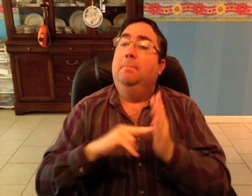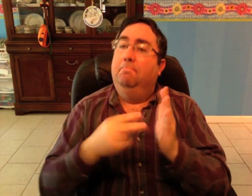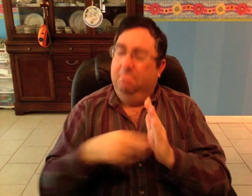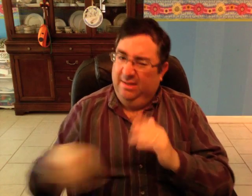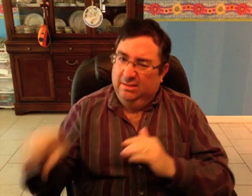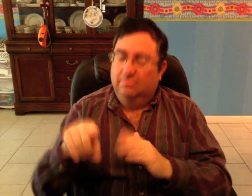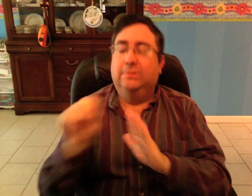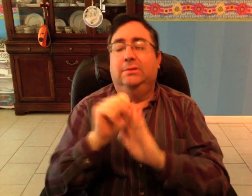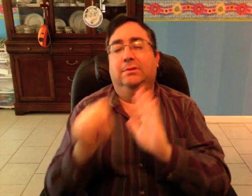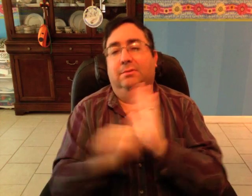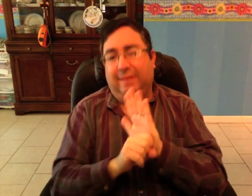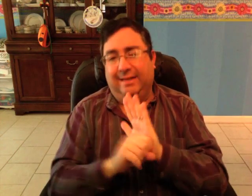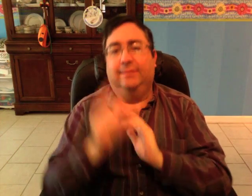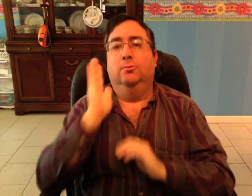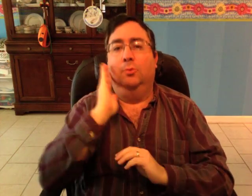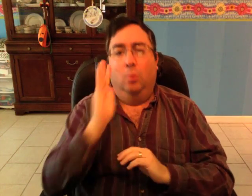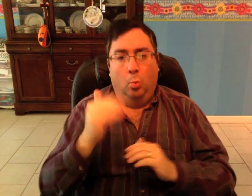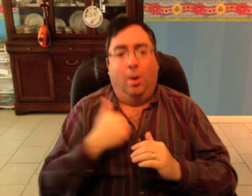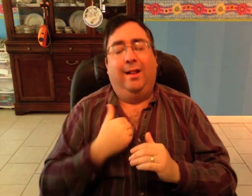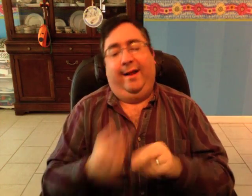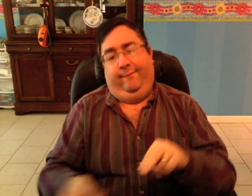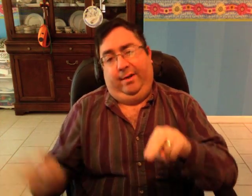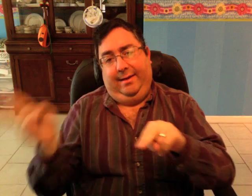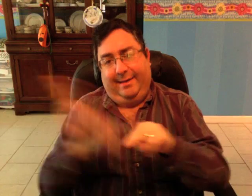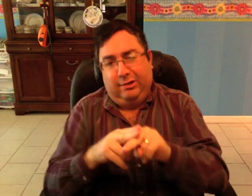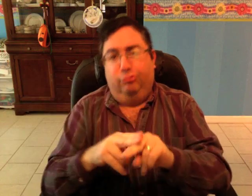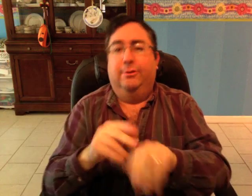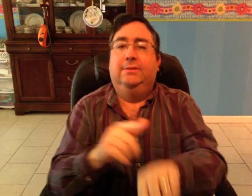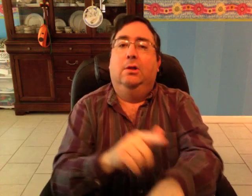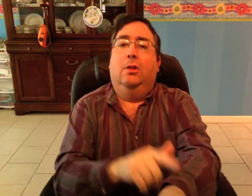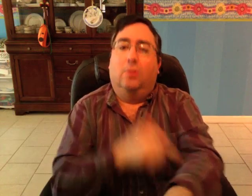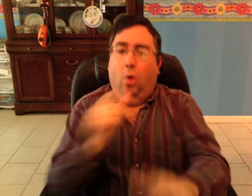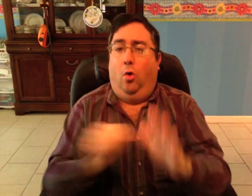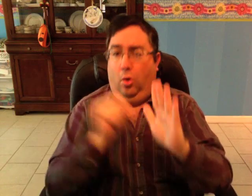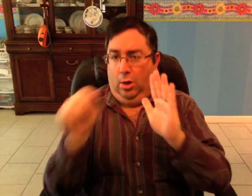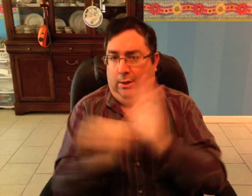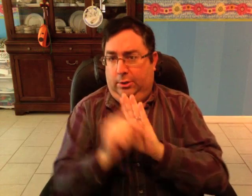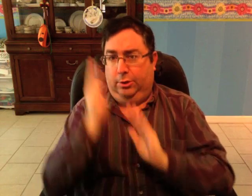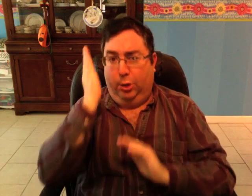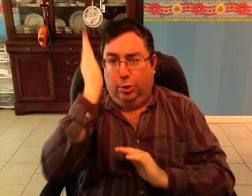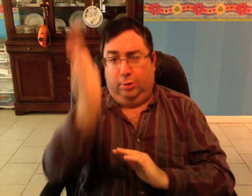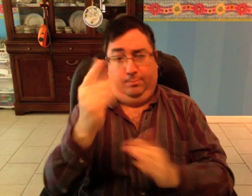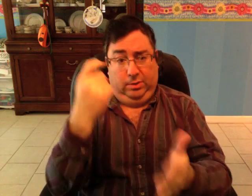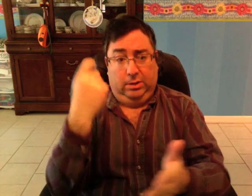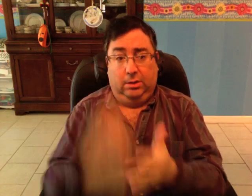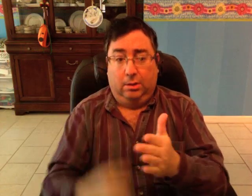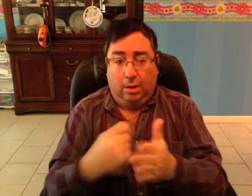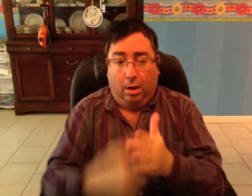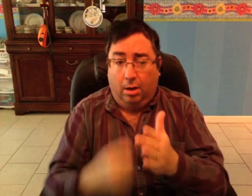It means that states will have increased long-term costs